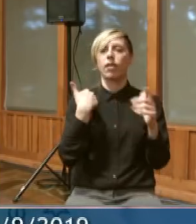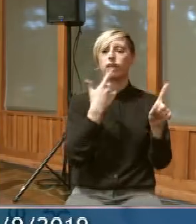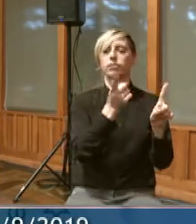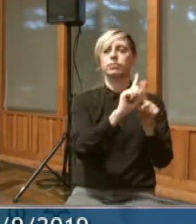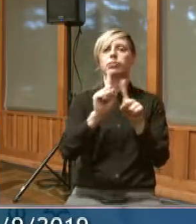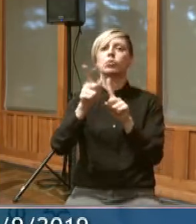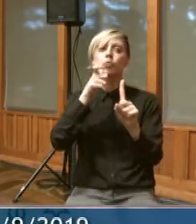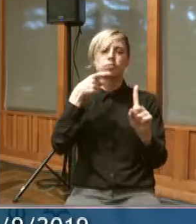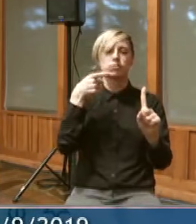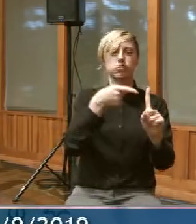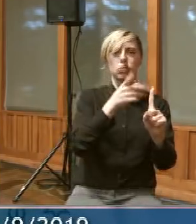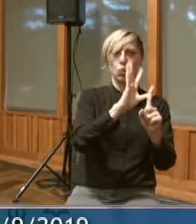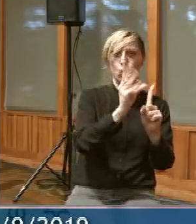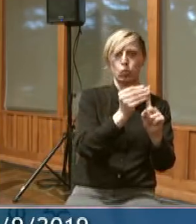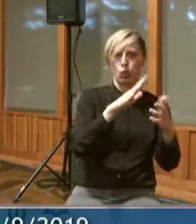IMMIGRANTS WITH PROFESSIONAL CREDENTIALS AND URBAN LEAGUE.